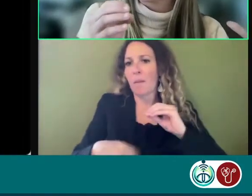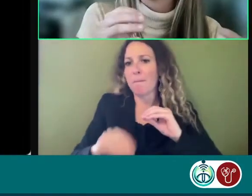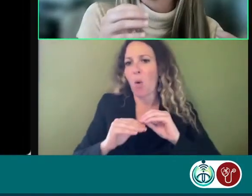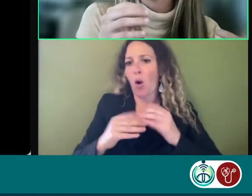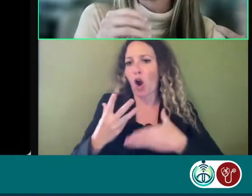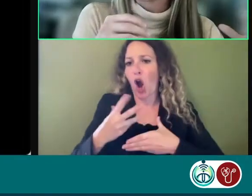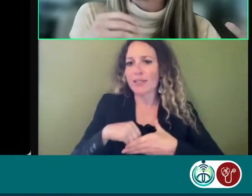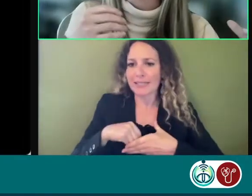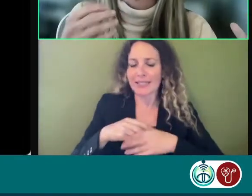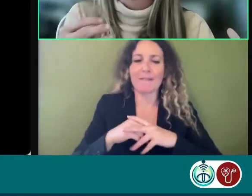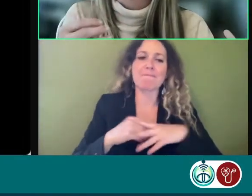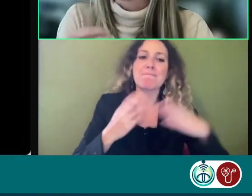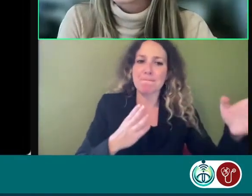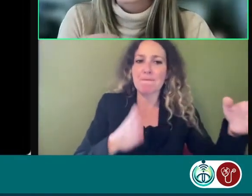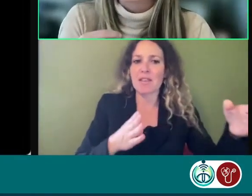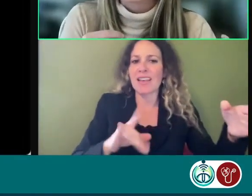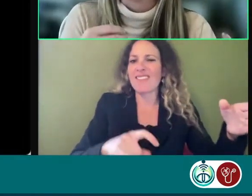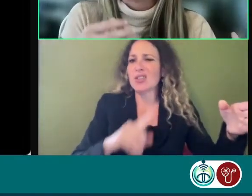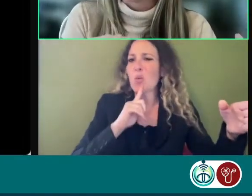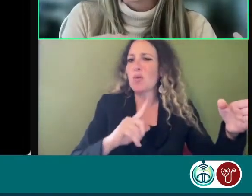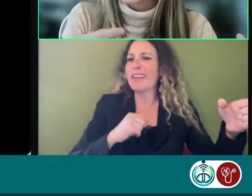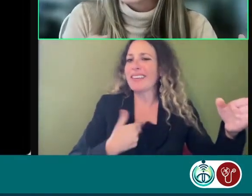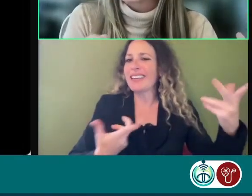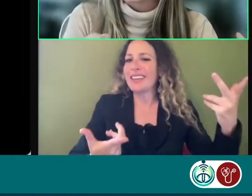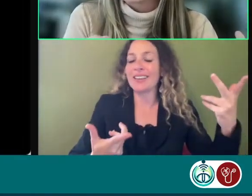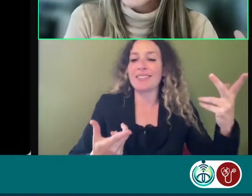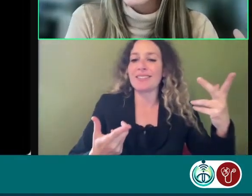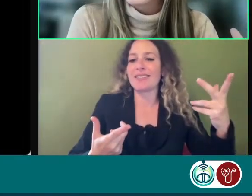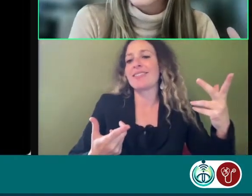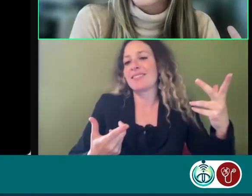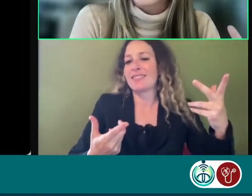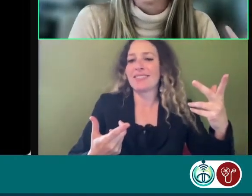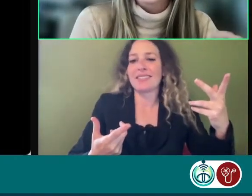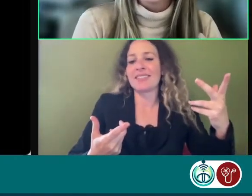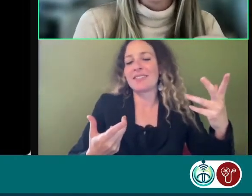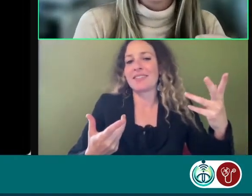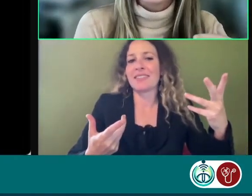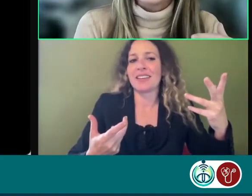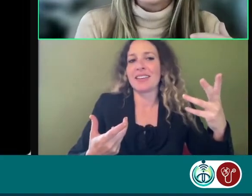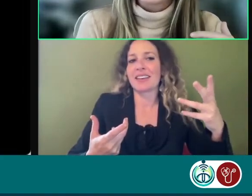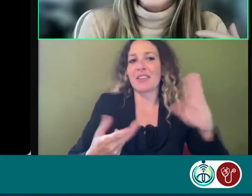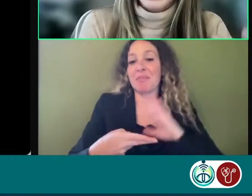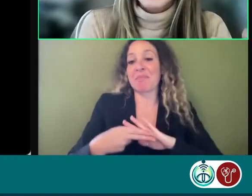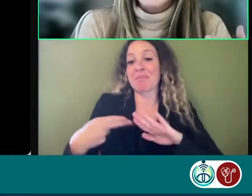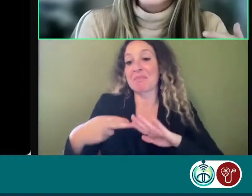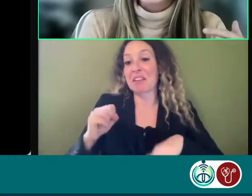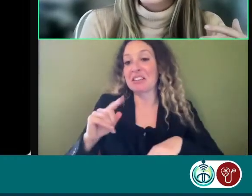almost stereotypical way that we've viewed autism in the past in society, and it's this